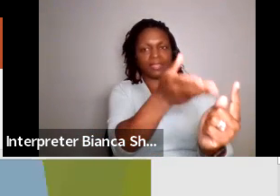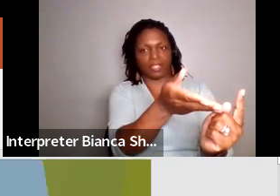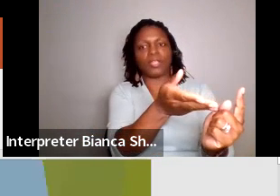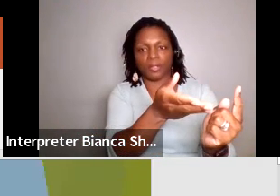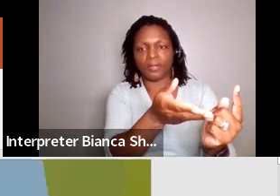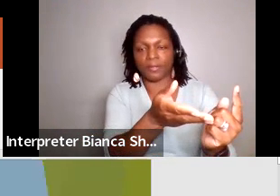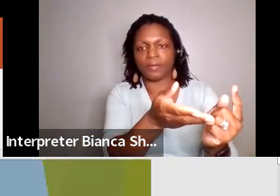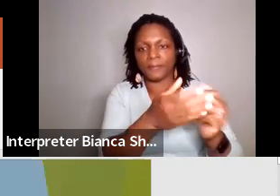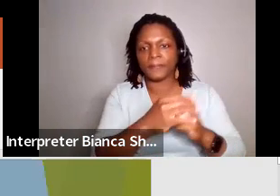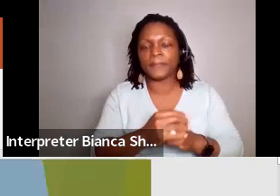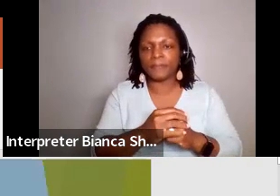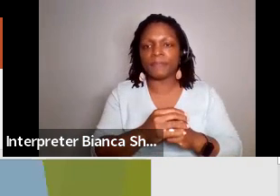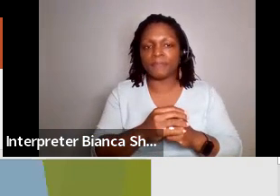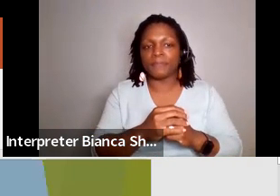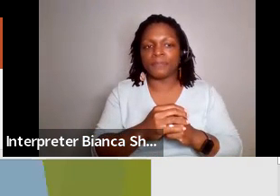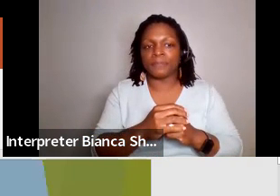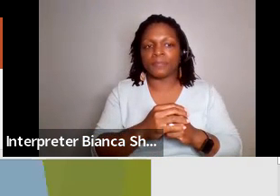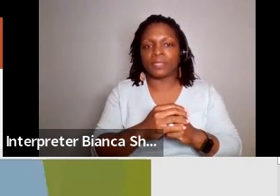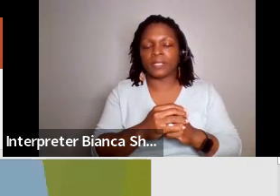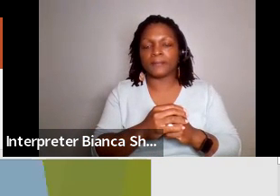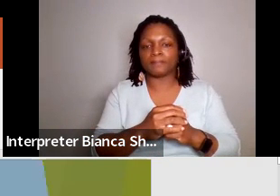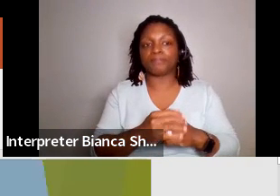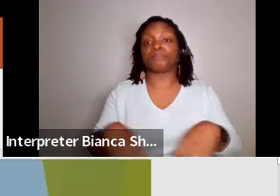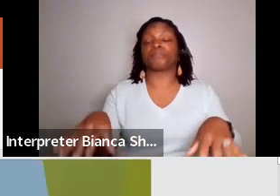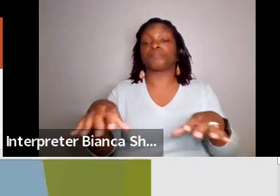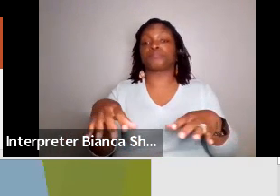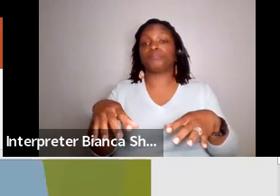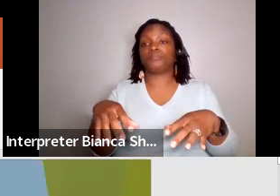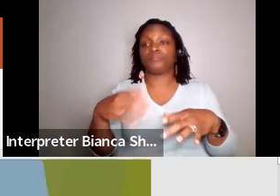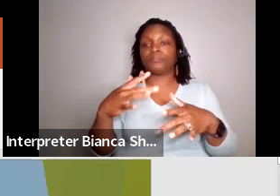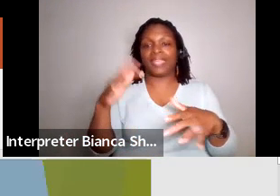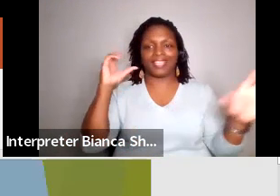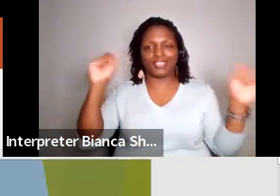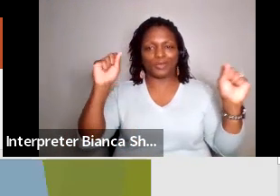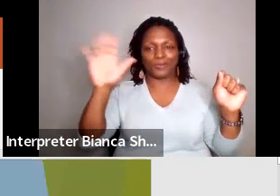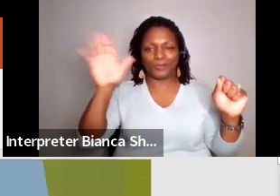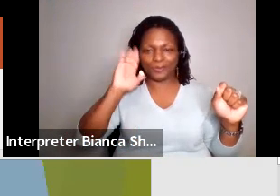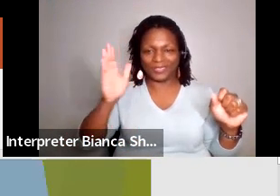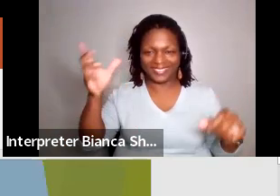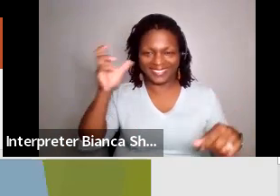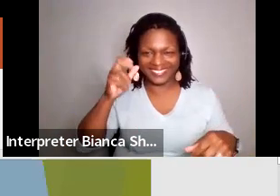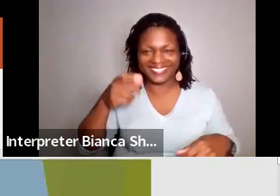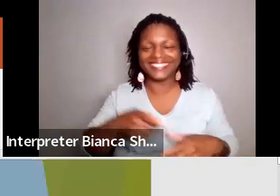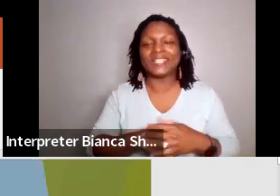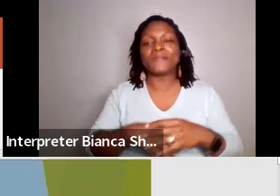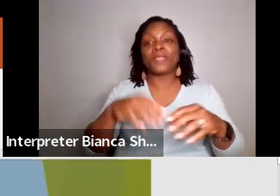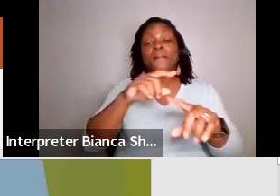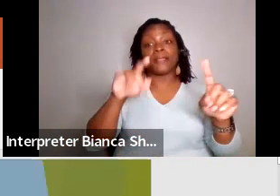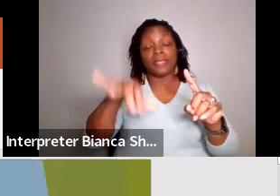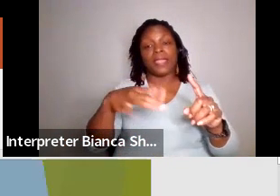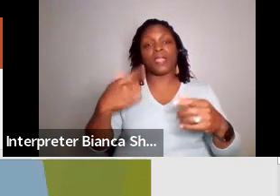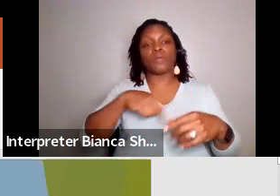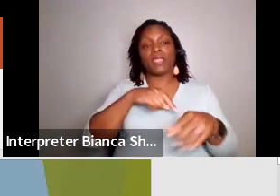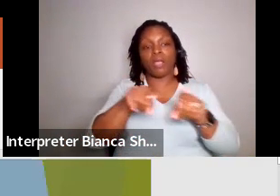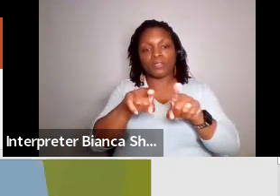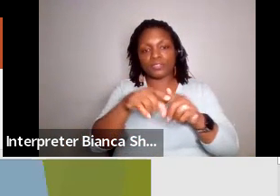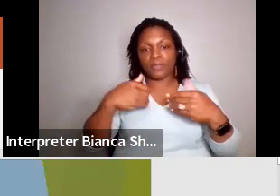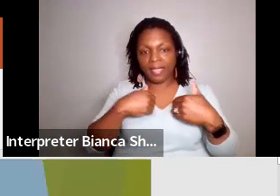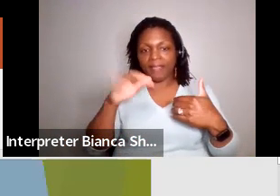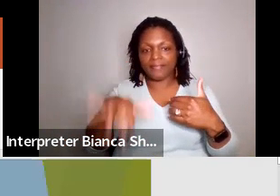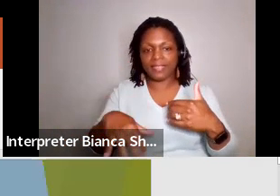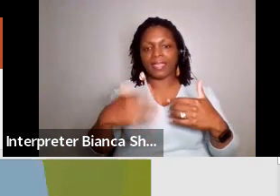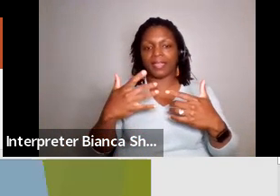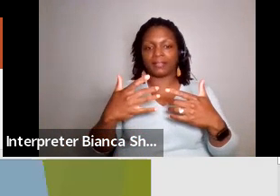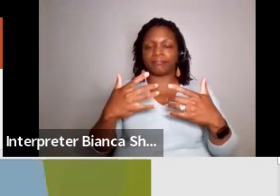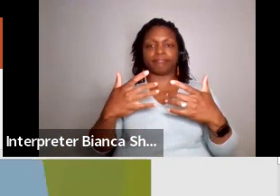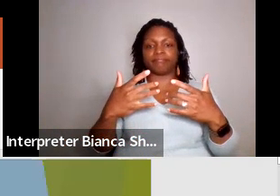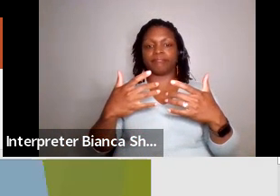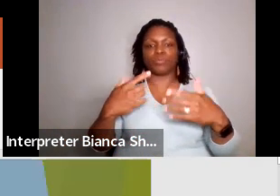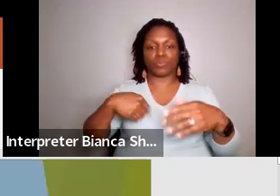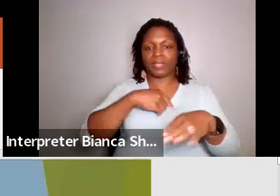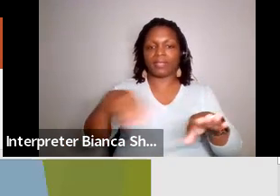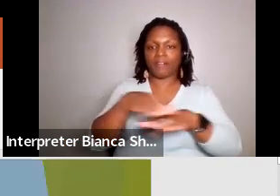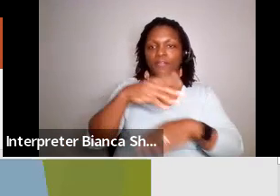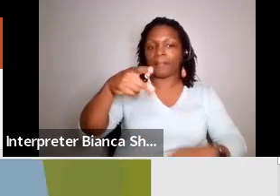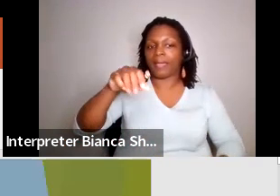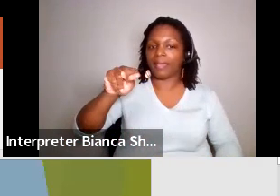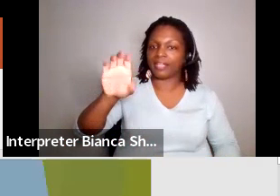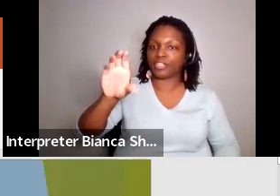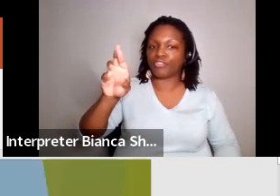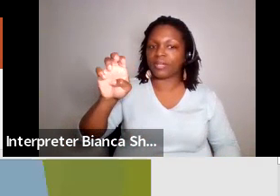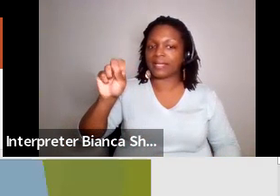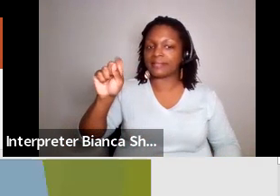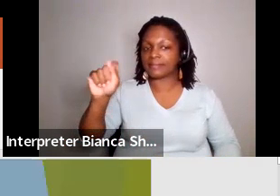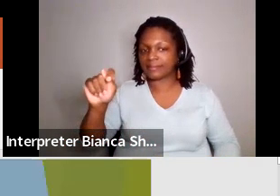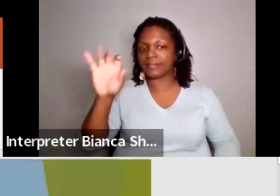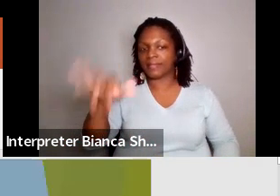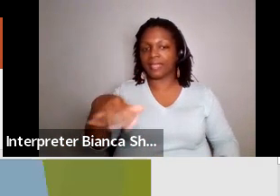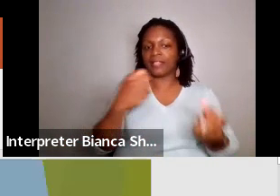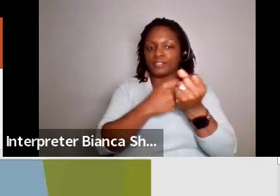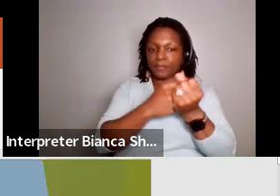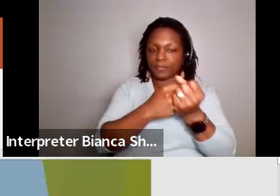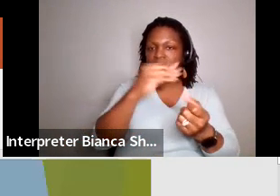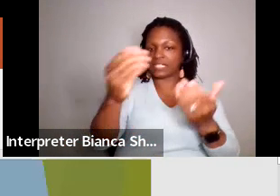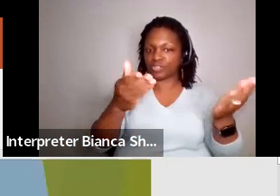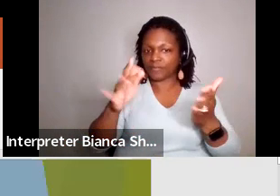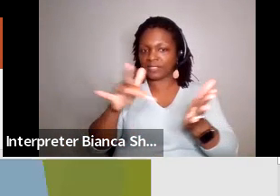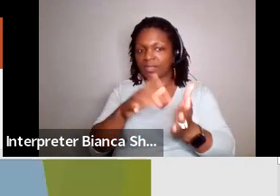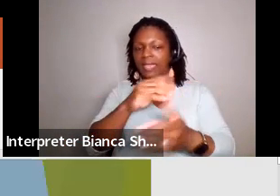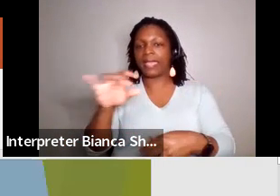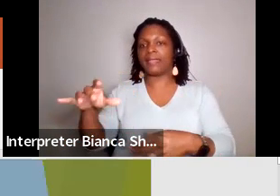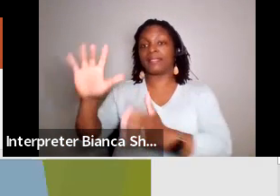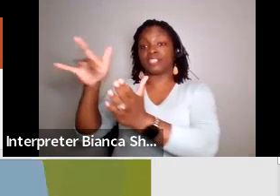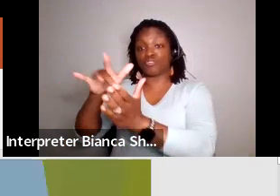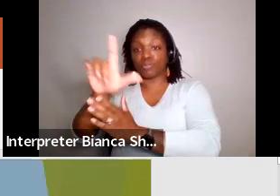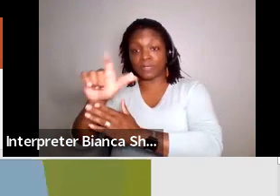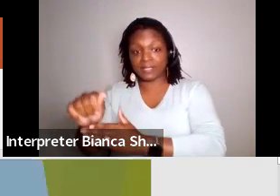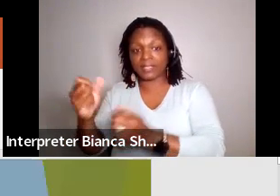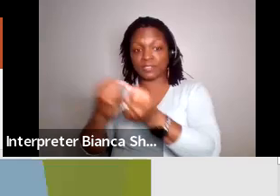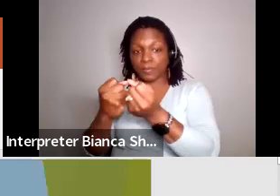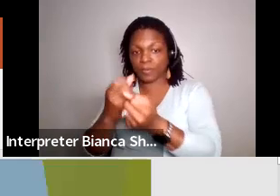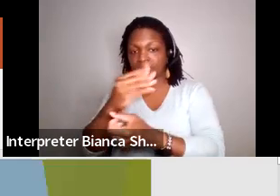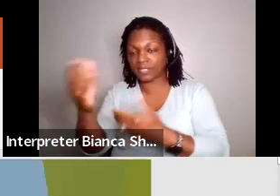So we also have under our Ocdd Umbrella, Pinecrest supports and Services Center and Central Louisiana supports and services center and we work collaboratively with them as well we also